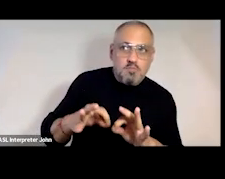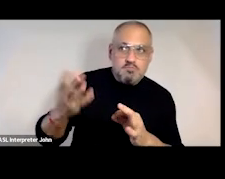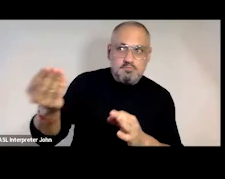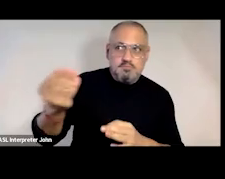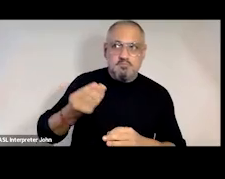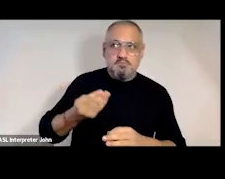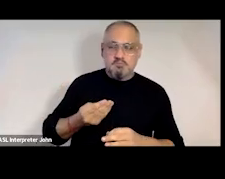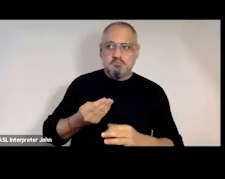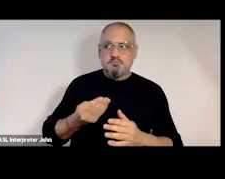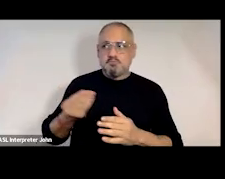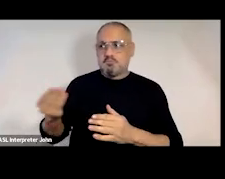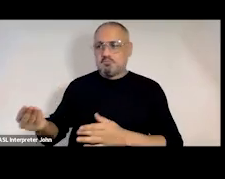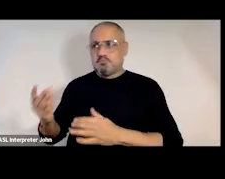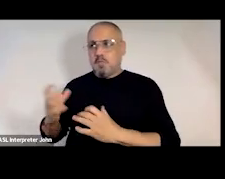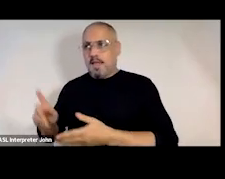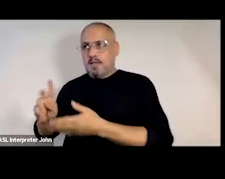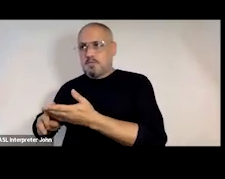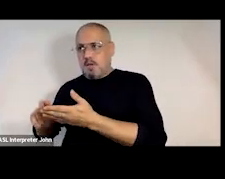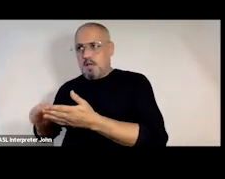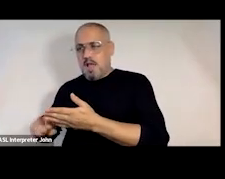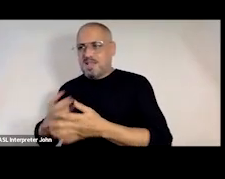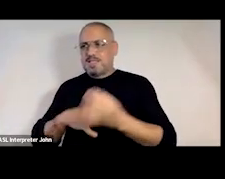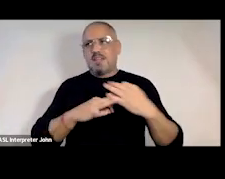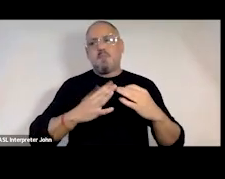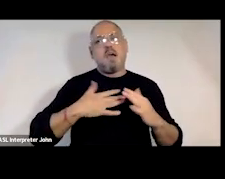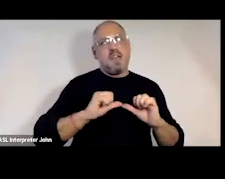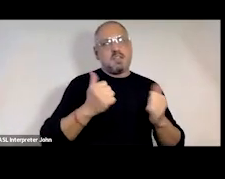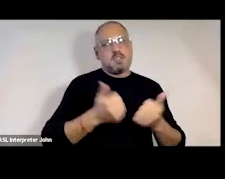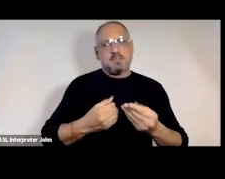that they want your client to sign in lieu of your agency.